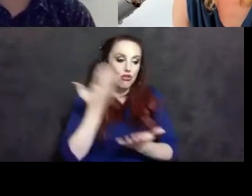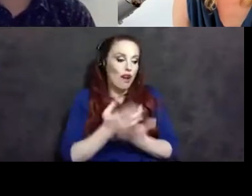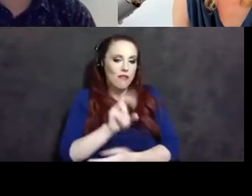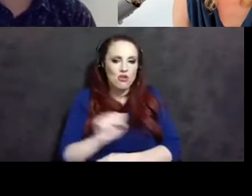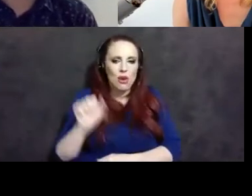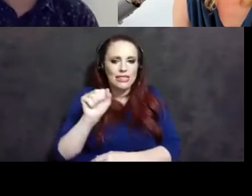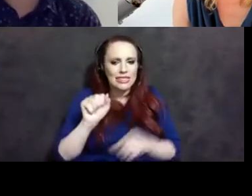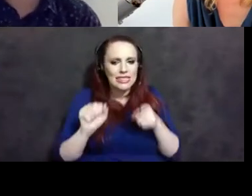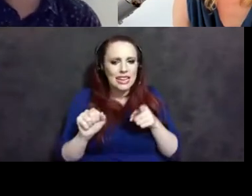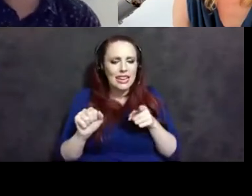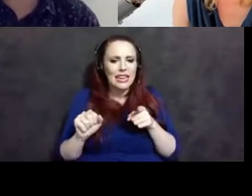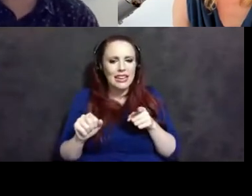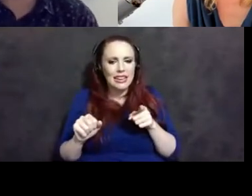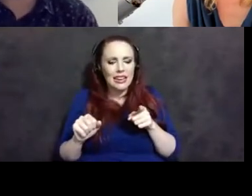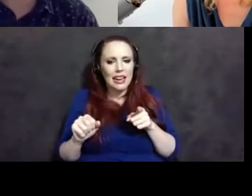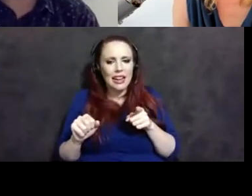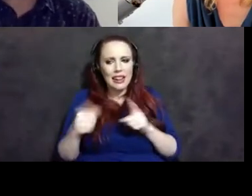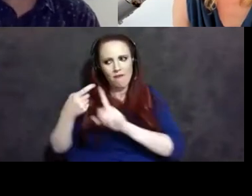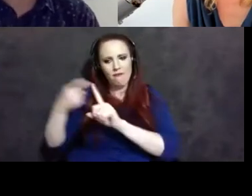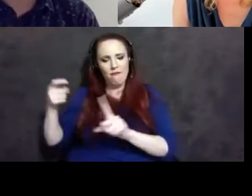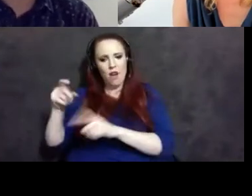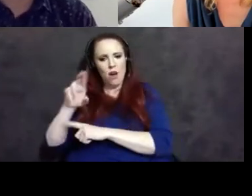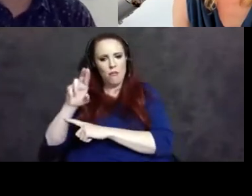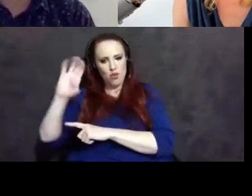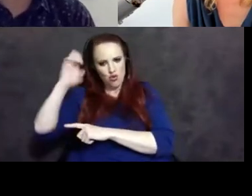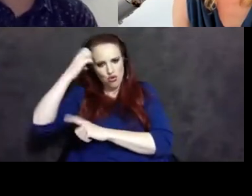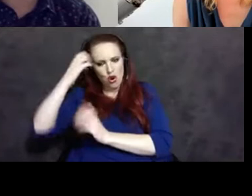US, they flew from Europe and they were oppressed.